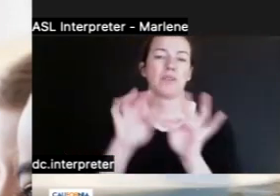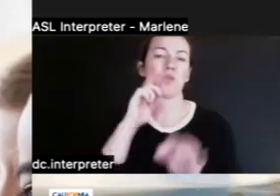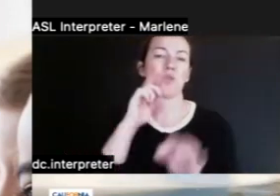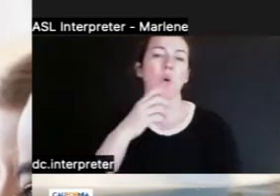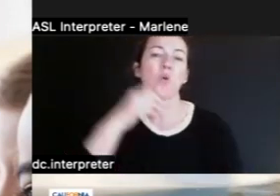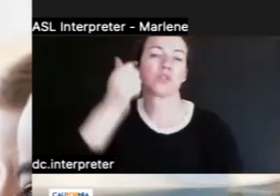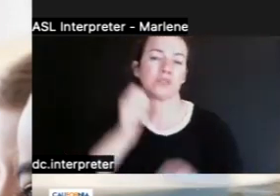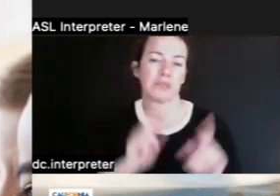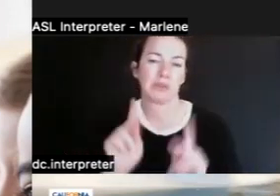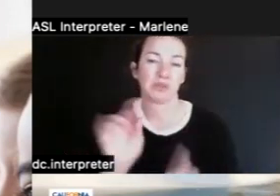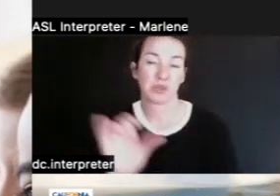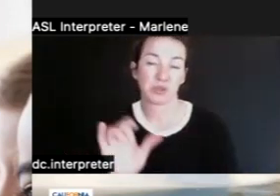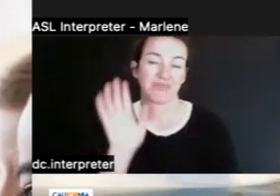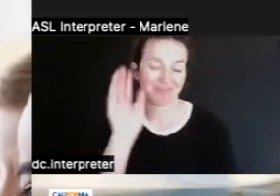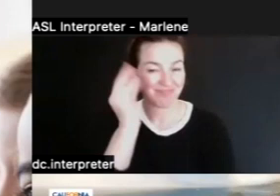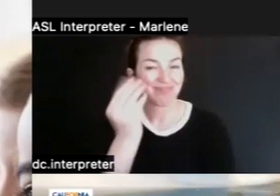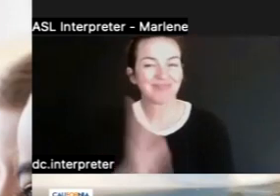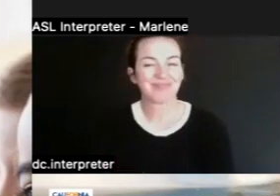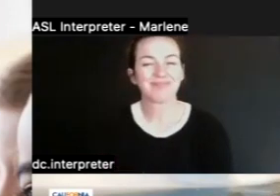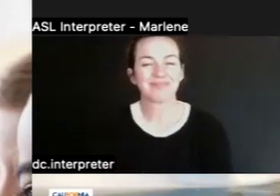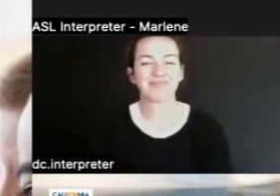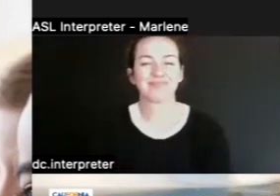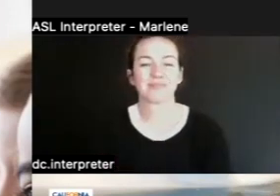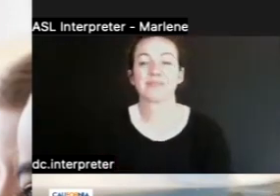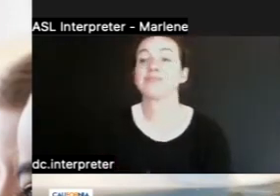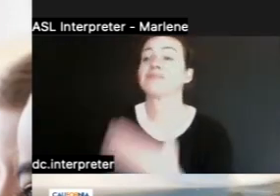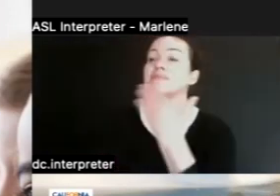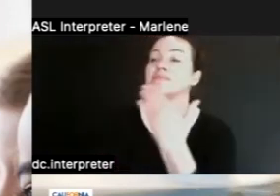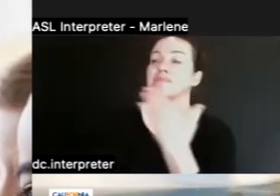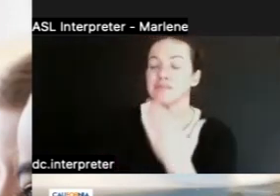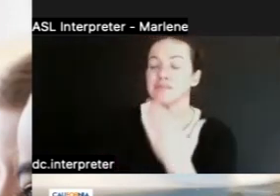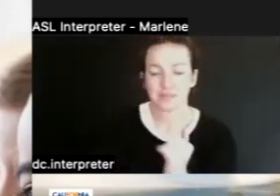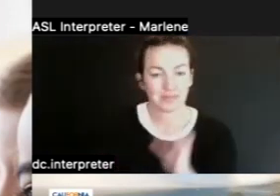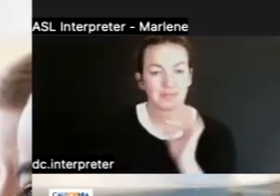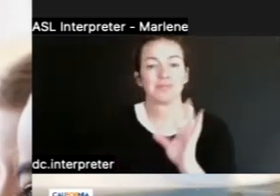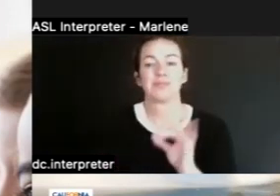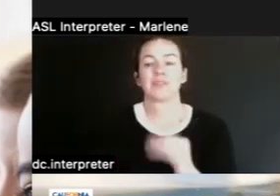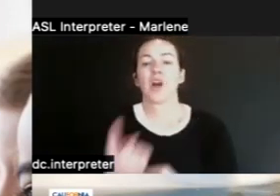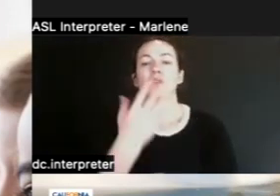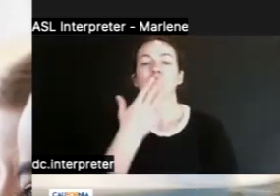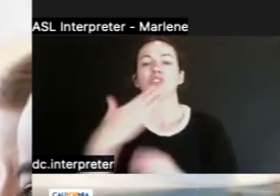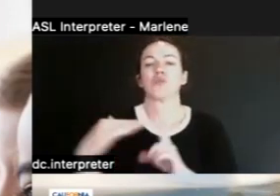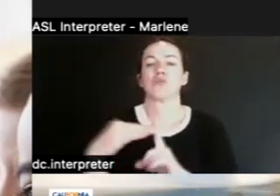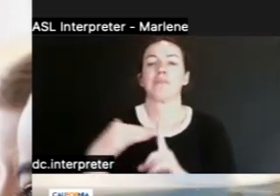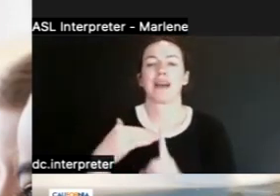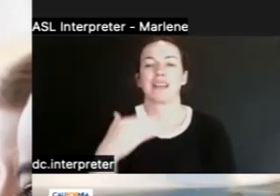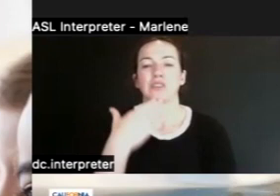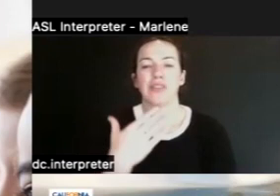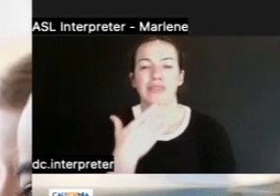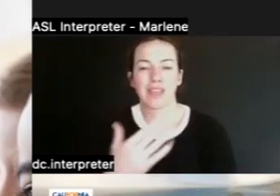think about that too. Thank you. No, that's always a good reminder it we we do work very